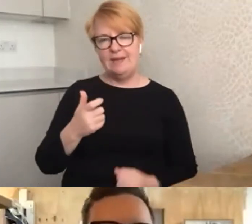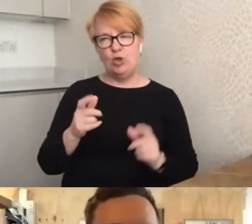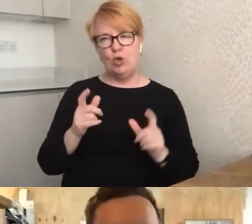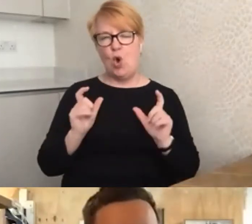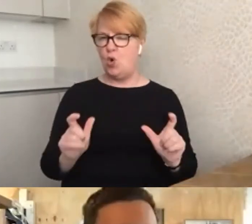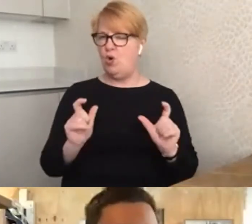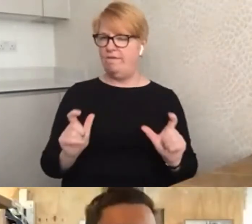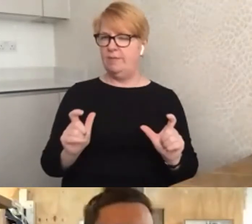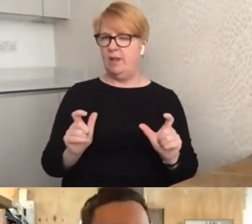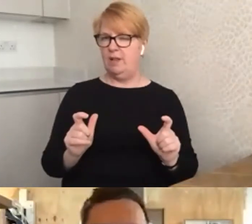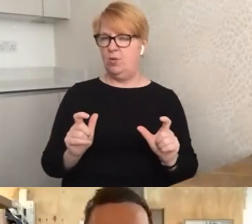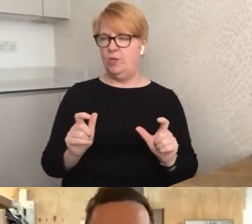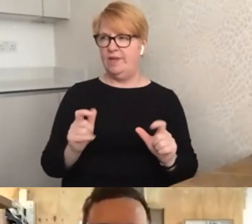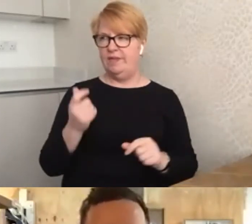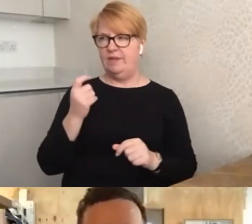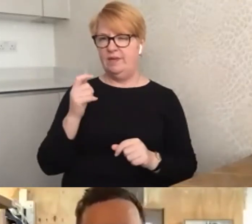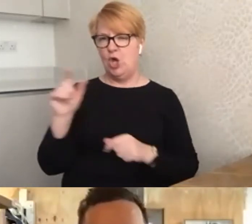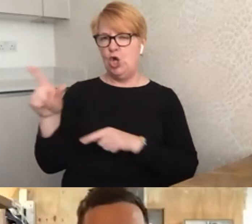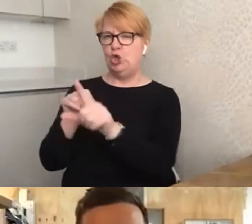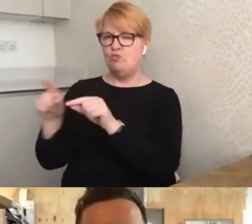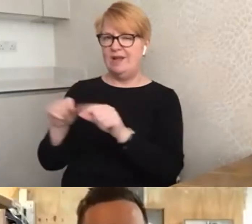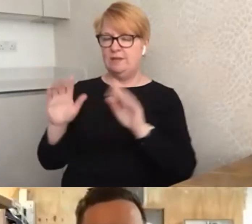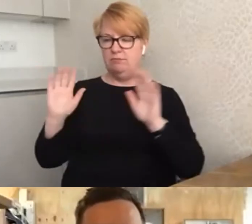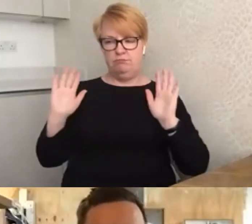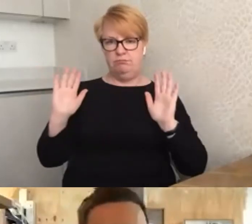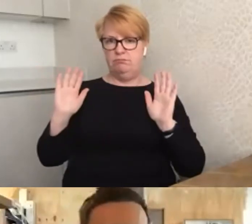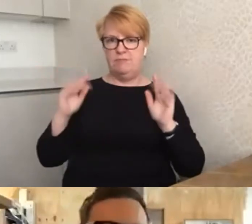It's more about letting the artists lead and then supporting that, to make sure it works.